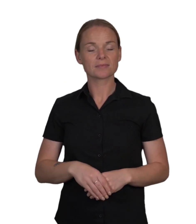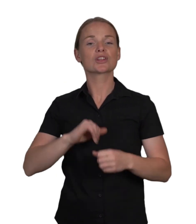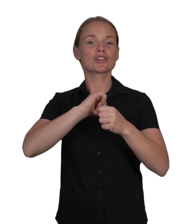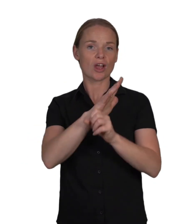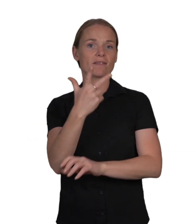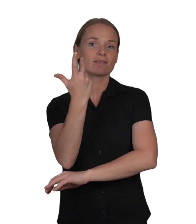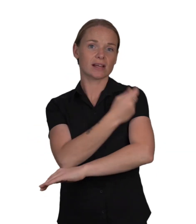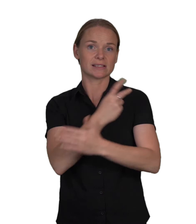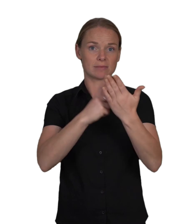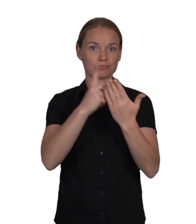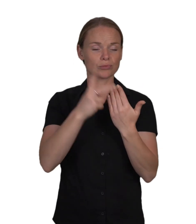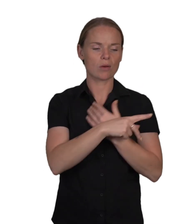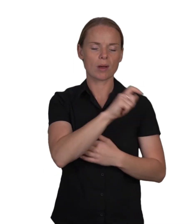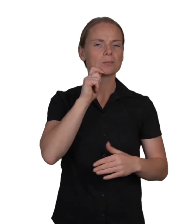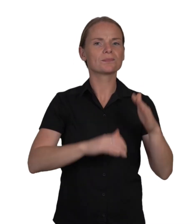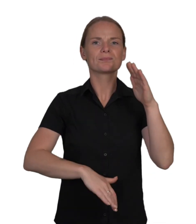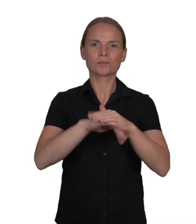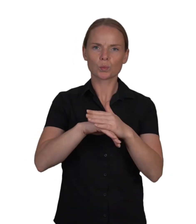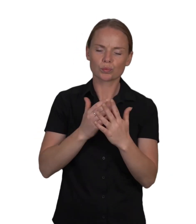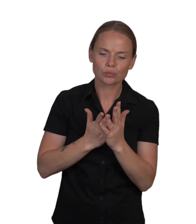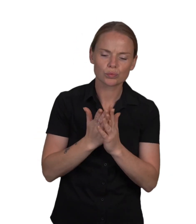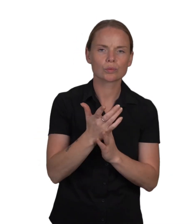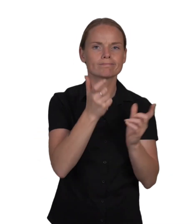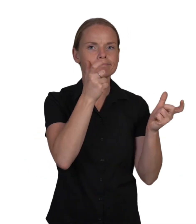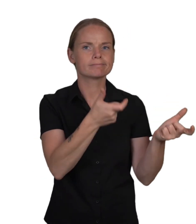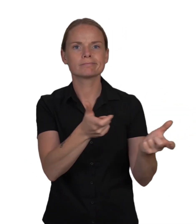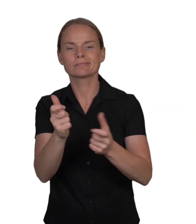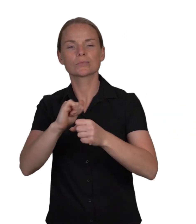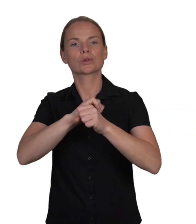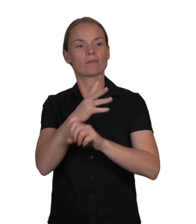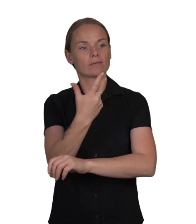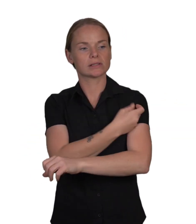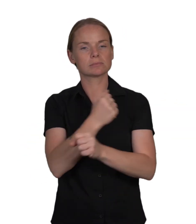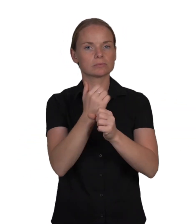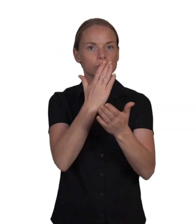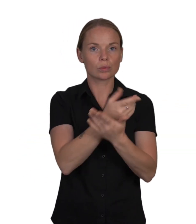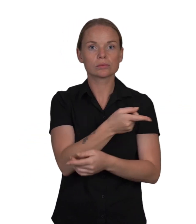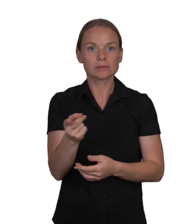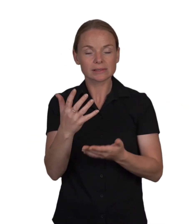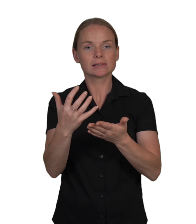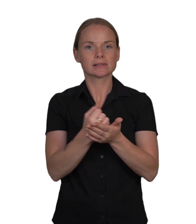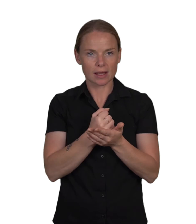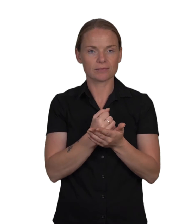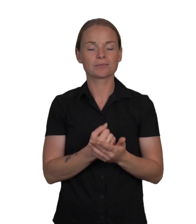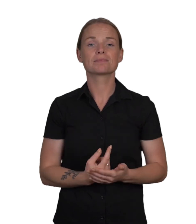The safety of COVID-19 vaccines will continue to be monitored closely throughout the COVID- 19 vaccination program.